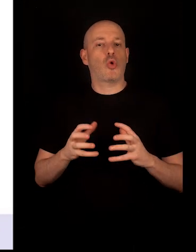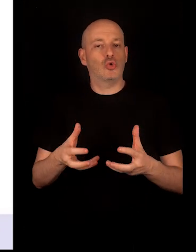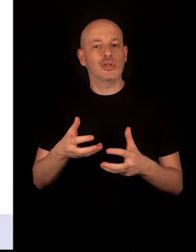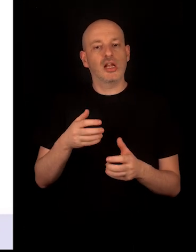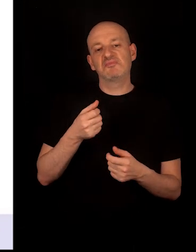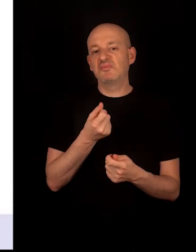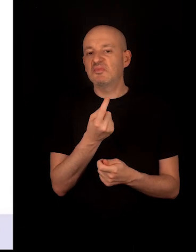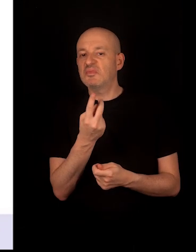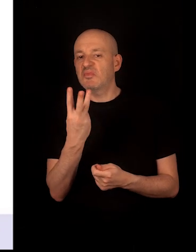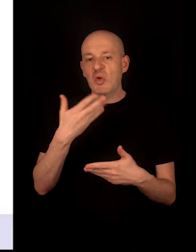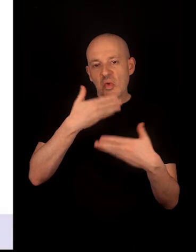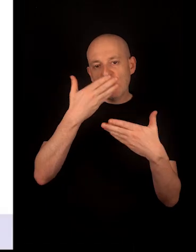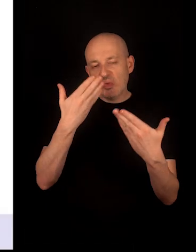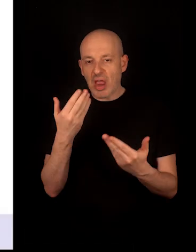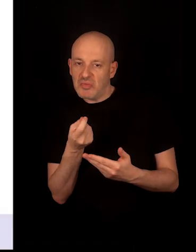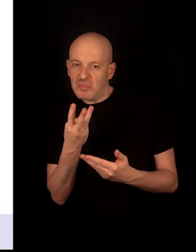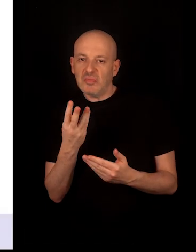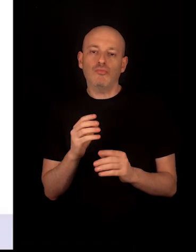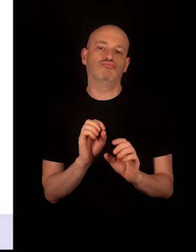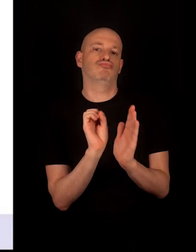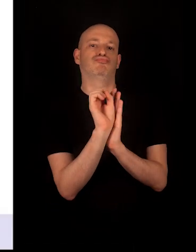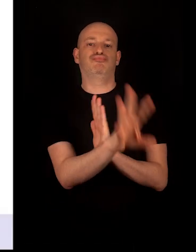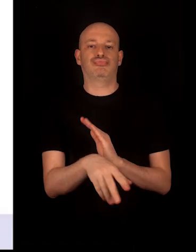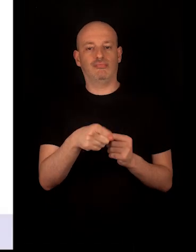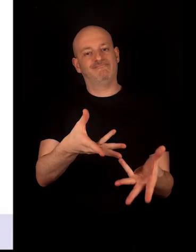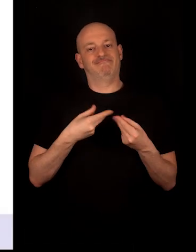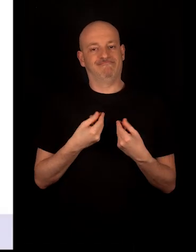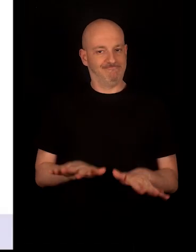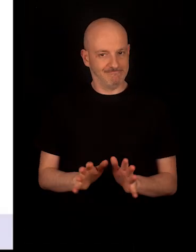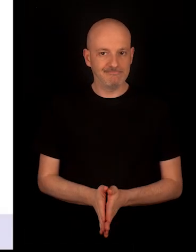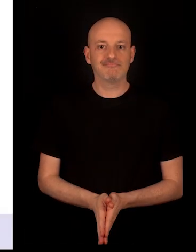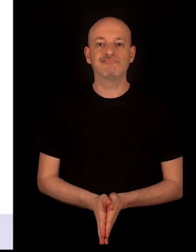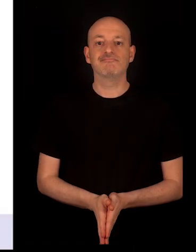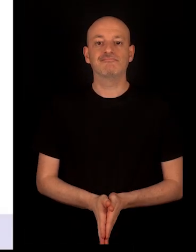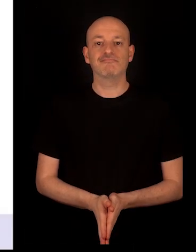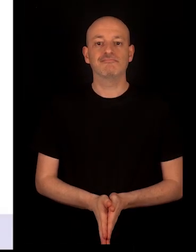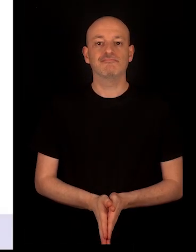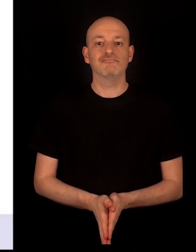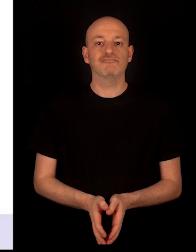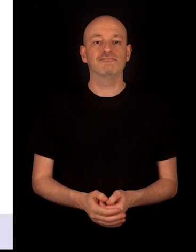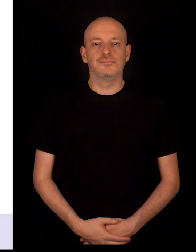and then it takes a few working days until you receive it.